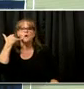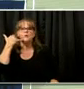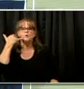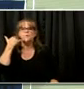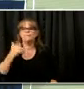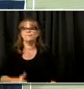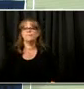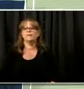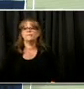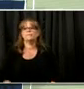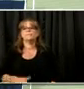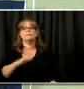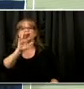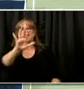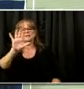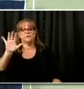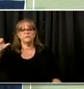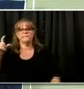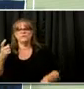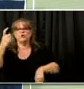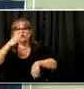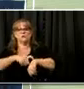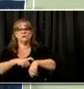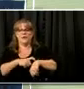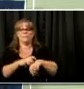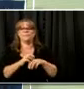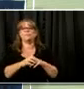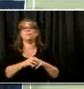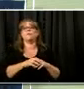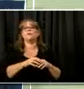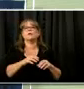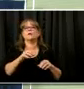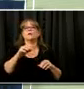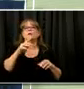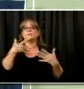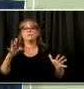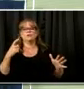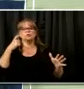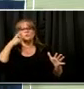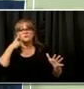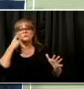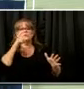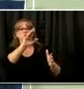has shut down a mental health facility because of patient mistreatment. Clearview Behavioral